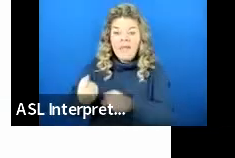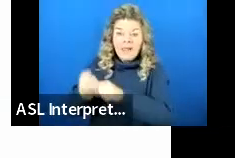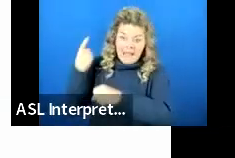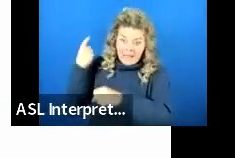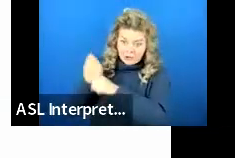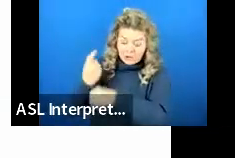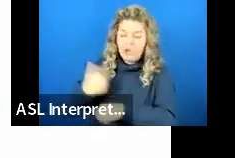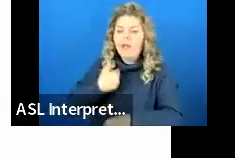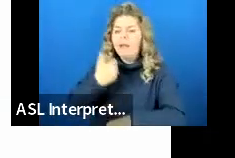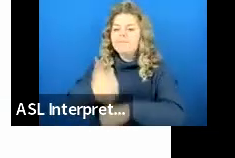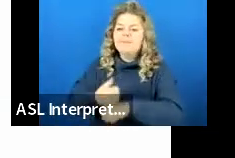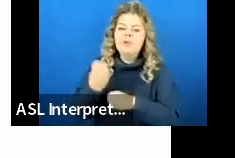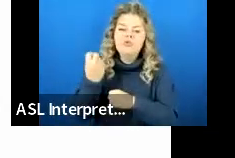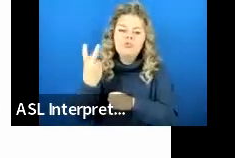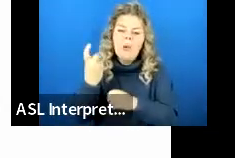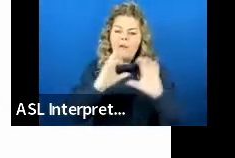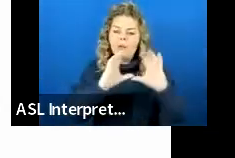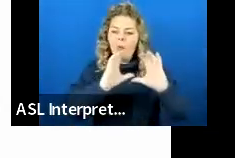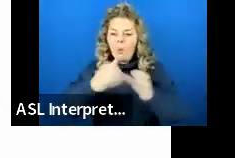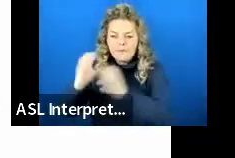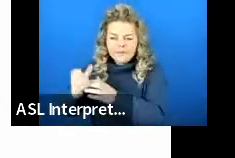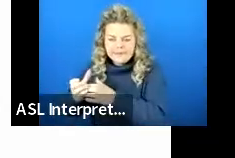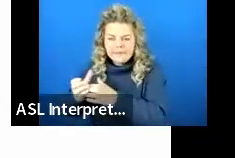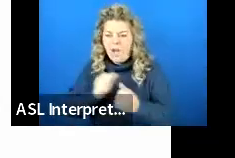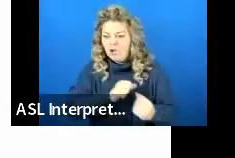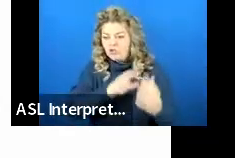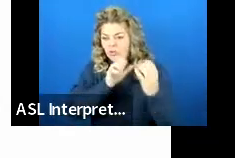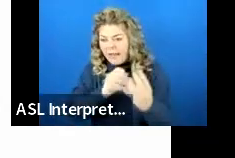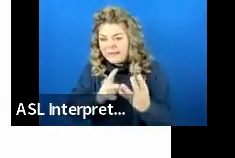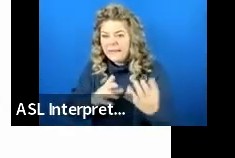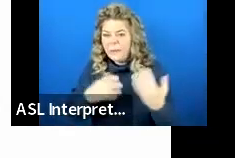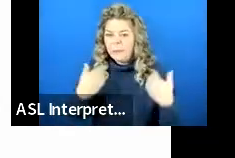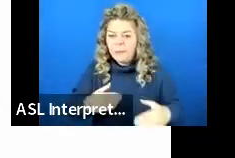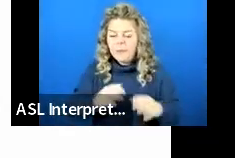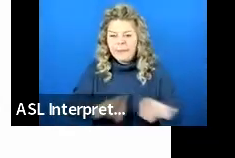of 12 courses addressing issues pivotal to race, racism